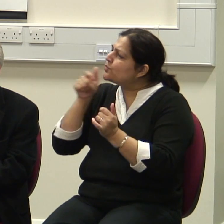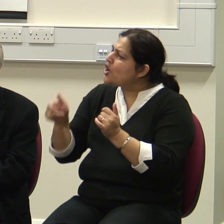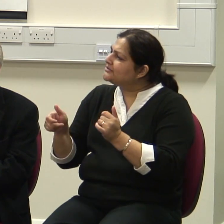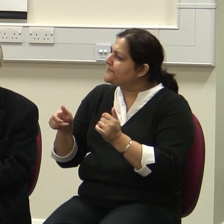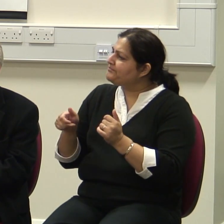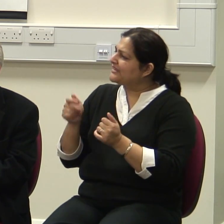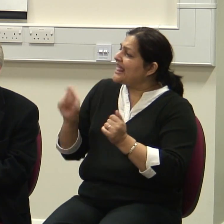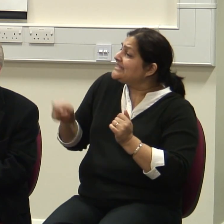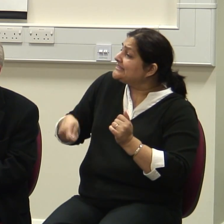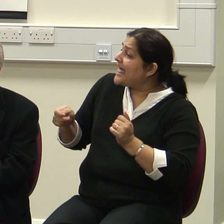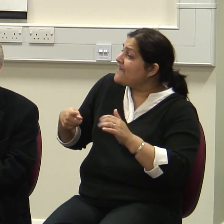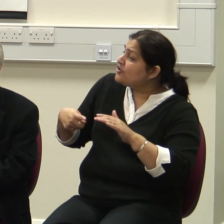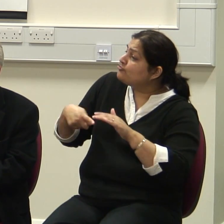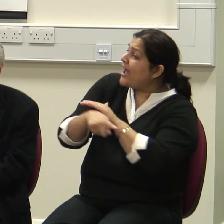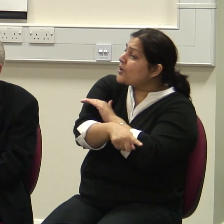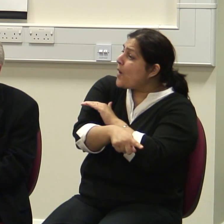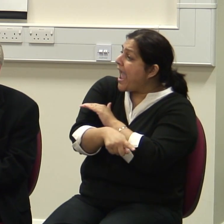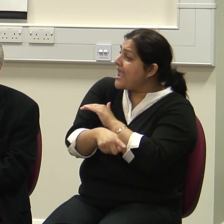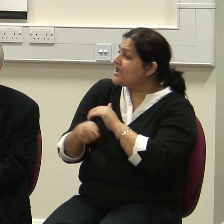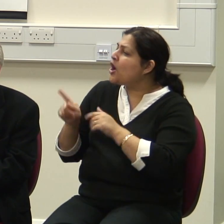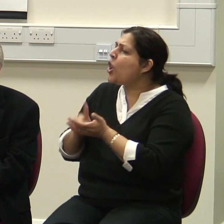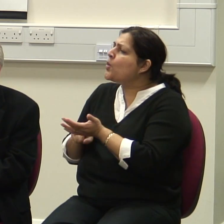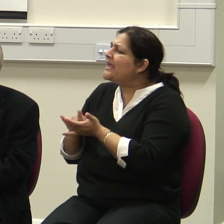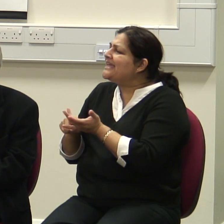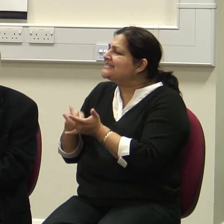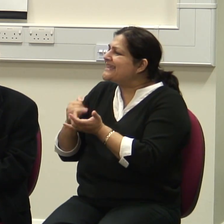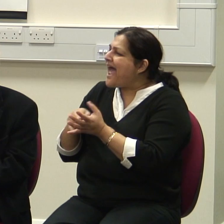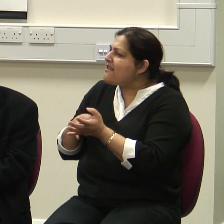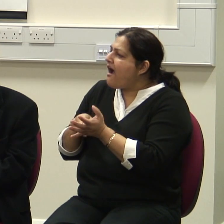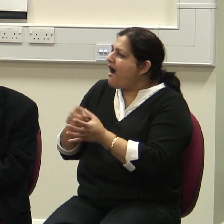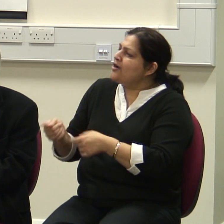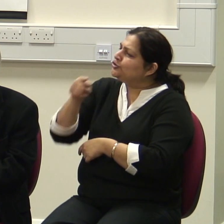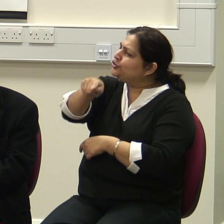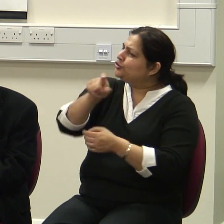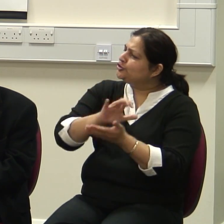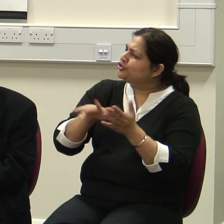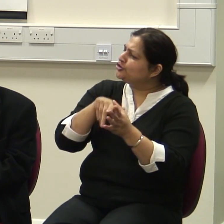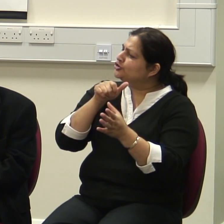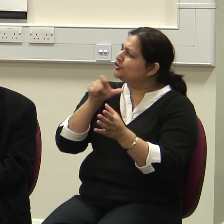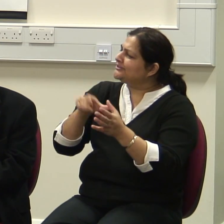from Luciana to Chicago because he was crazy, he had it so good, exactly like in the Soviet